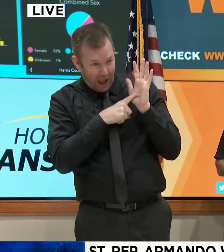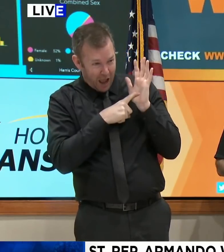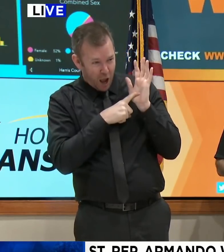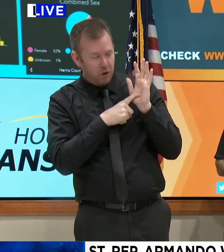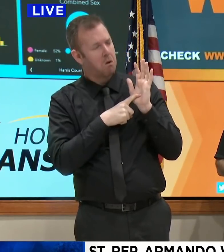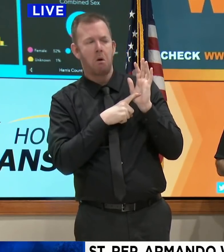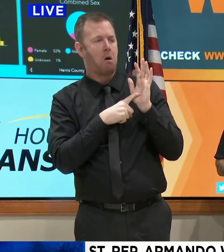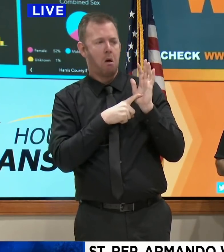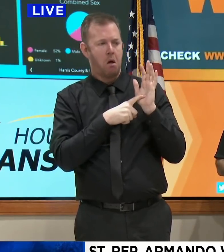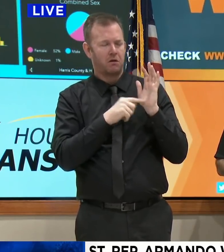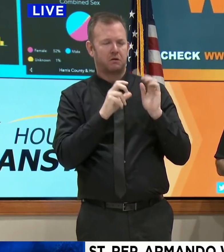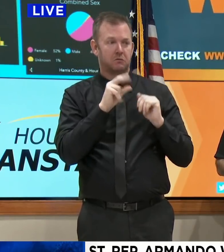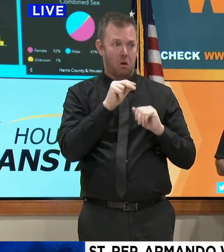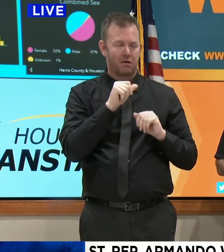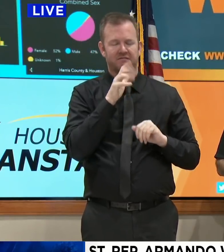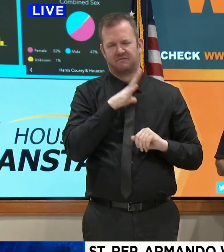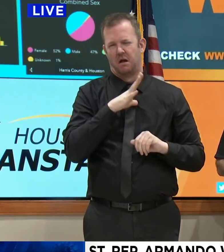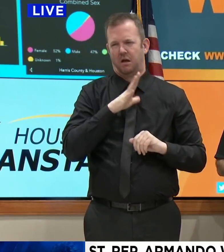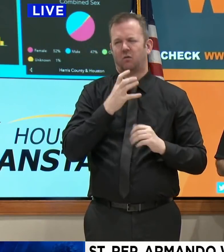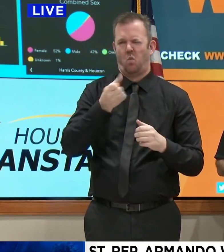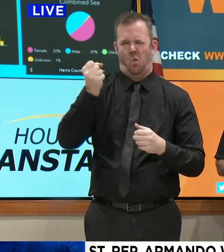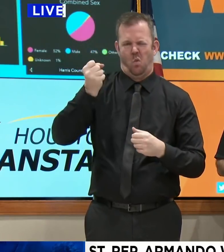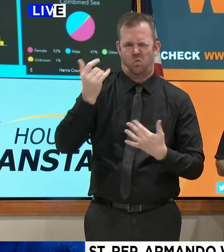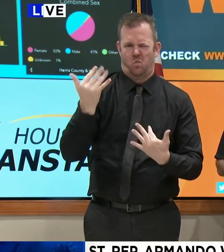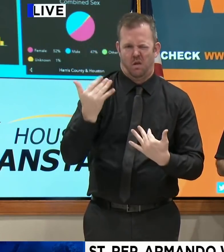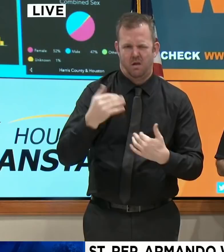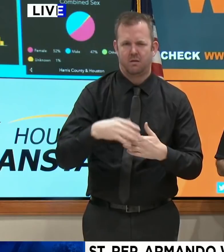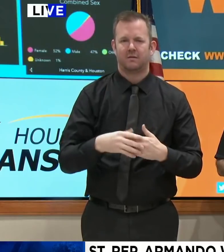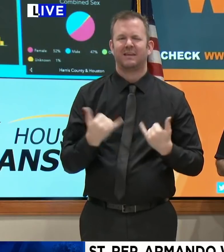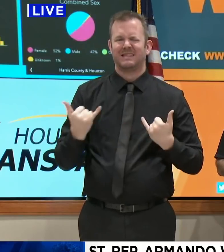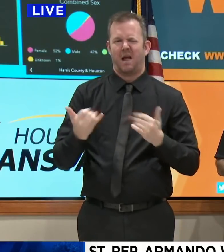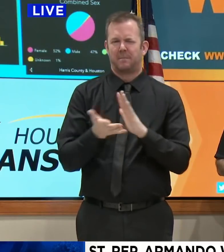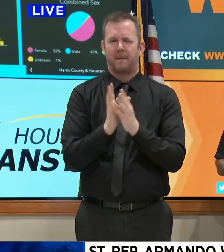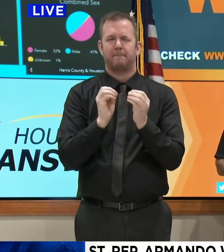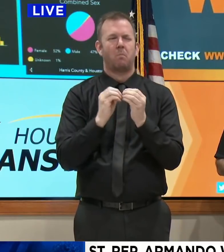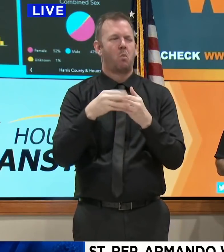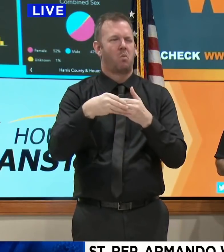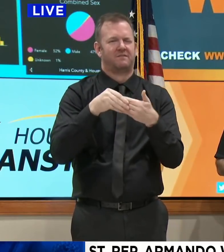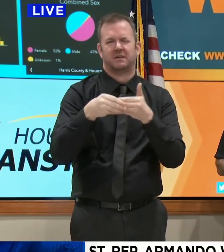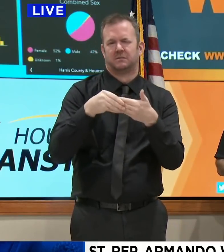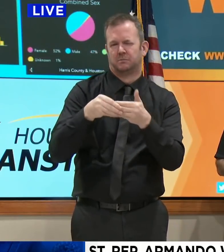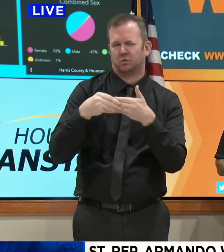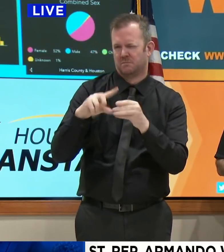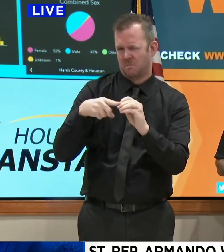Relaxing rules for elective surgeries for elective surgeries or procedures and some or procedures and some hospitals I’ve been in hospitals I’ve been in communication with the hospital